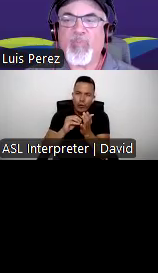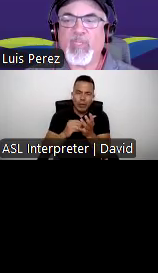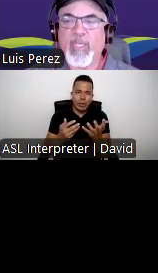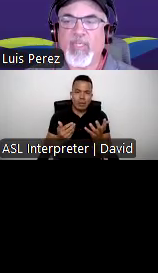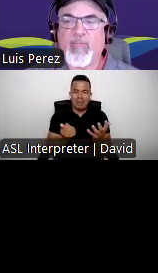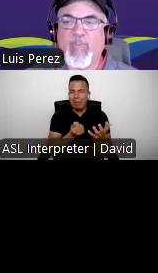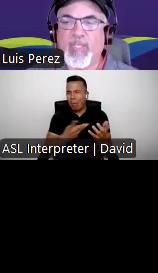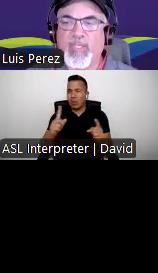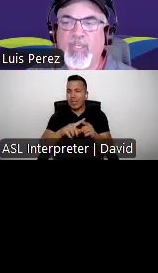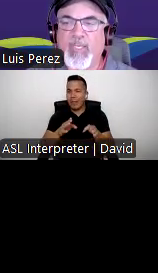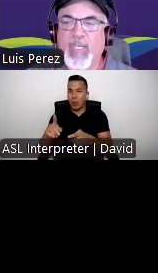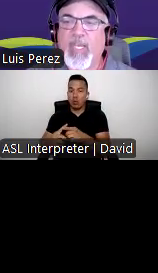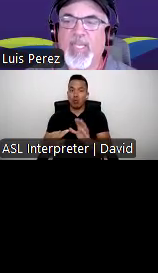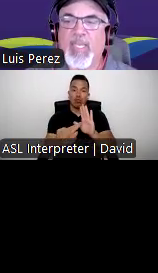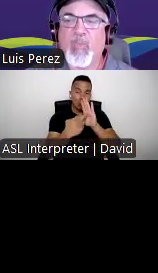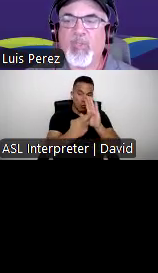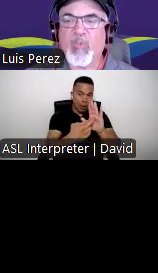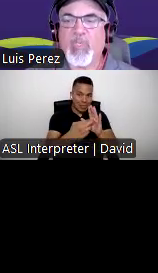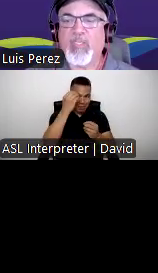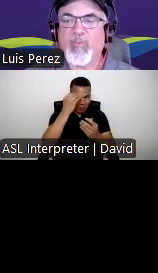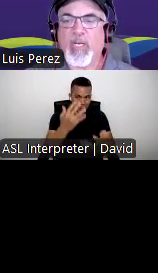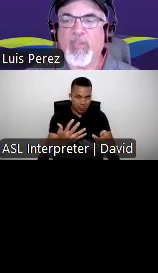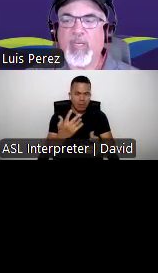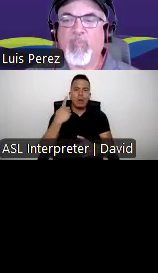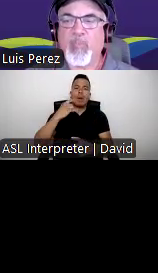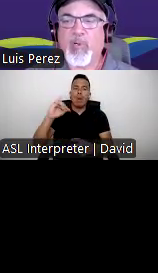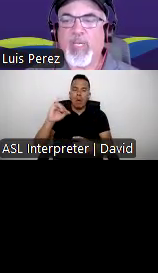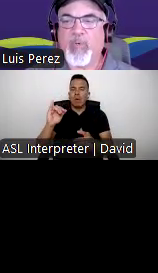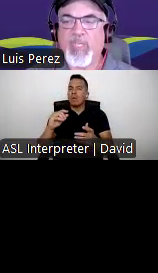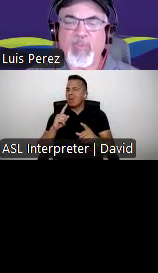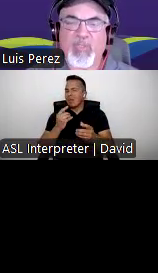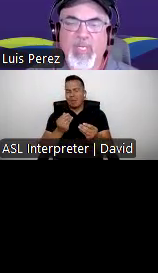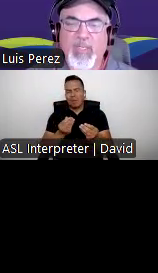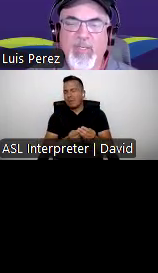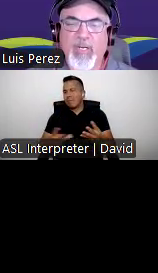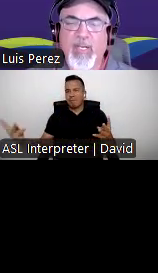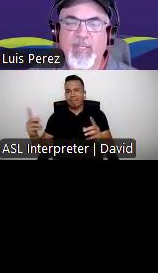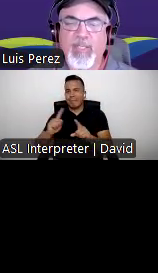represent information, and then multiple means for how people are able to demonstrate their knowledge